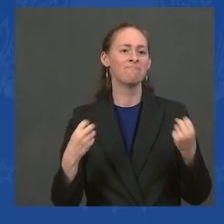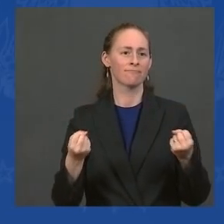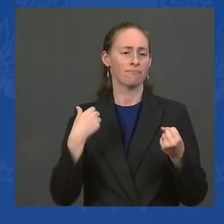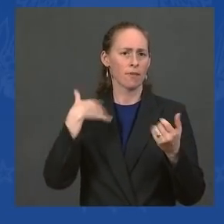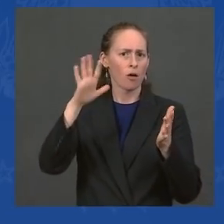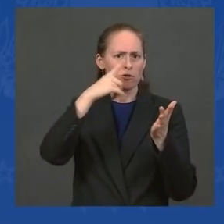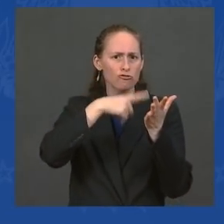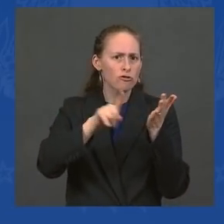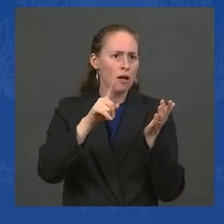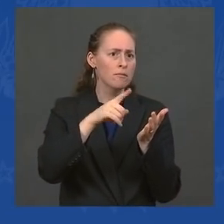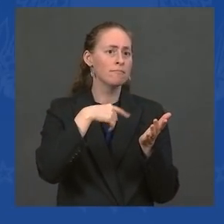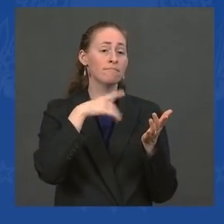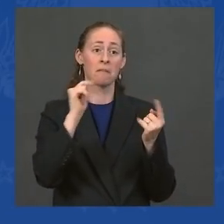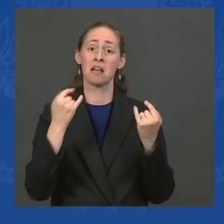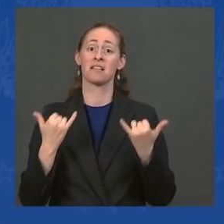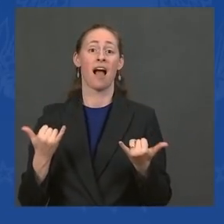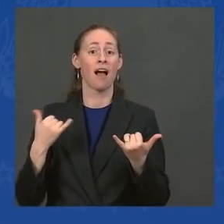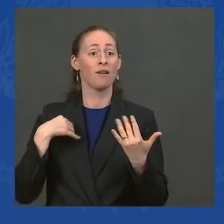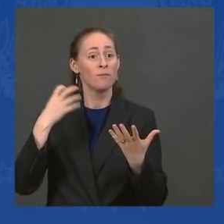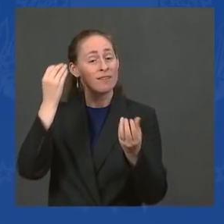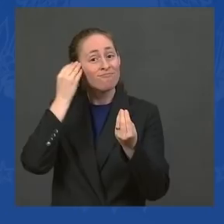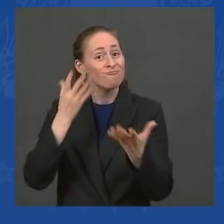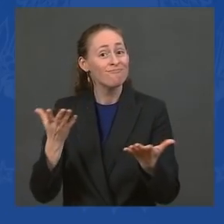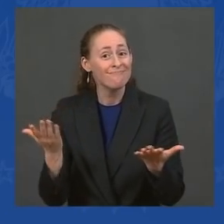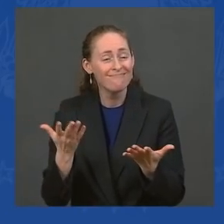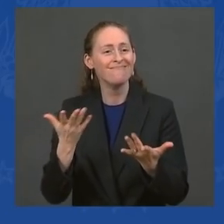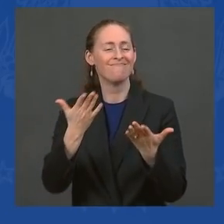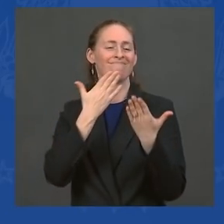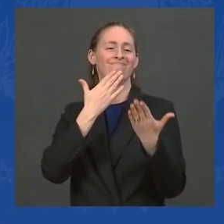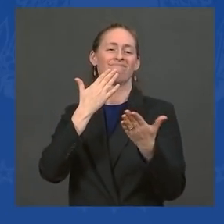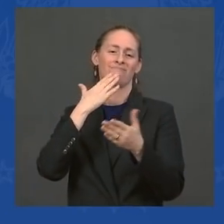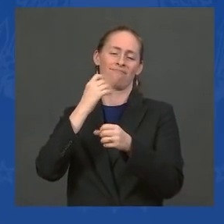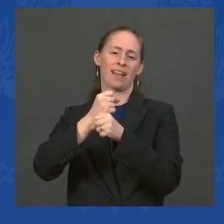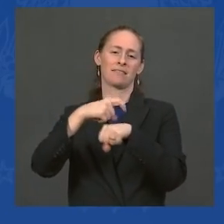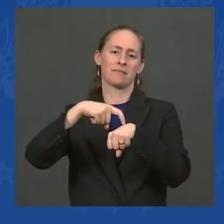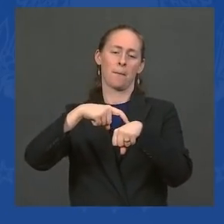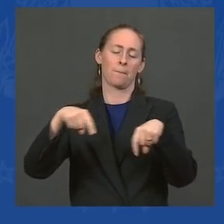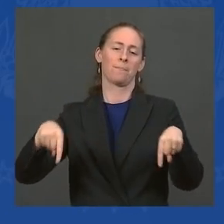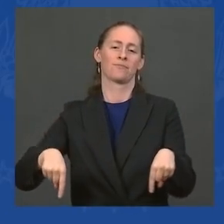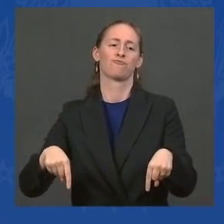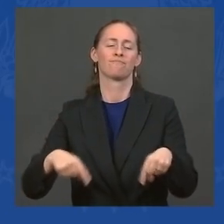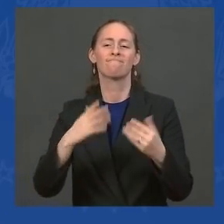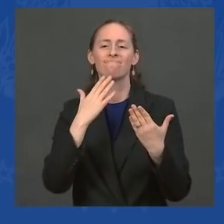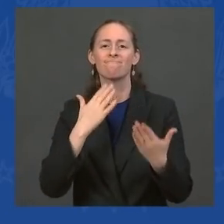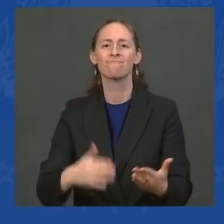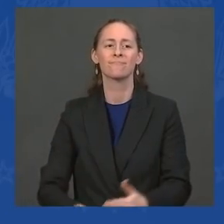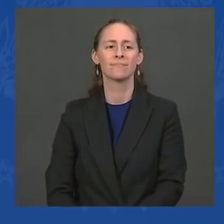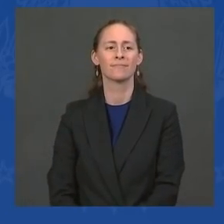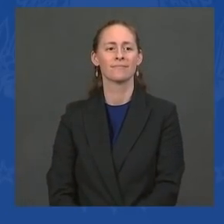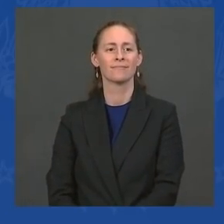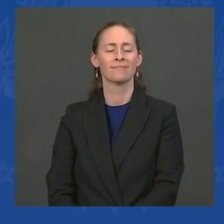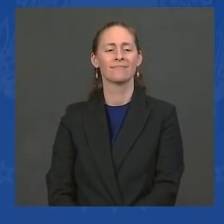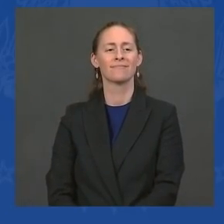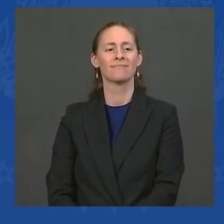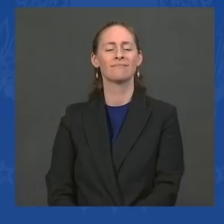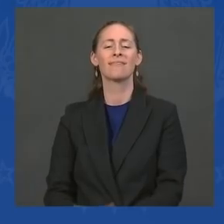But in the meantime, thank you for taking the time to be here. And I've -- I say this again, and the press heard me say it: